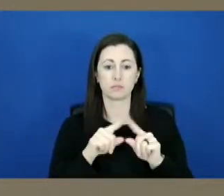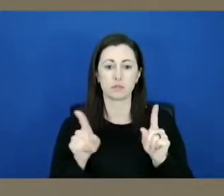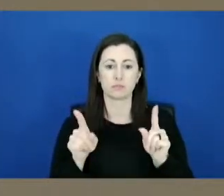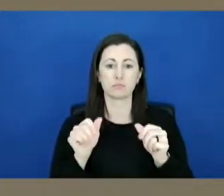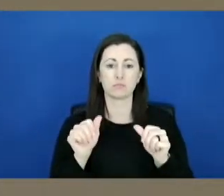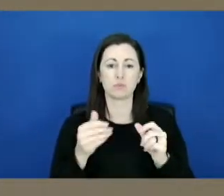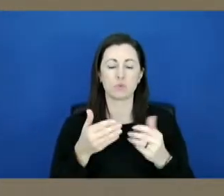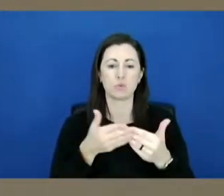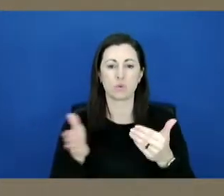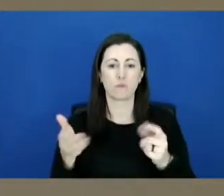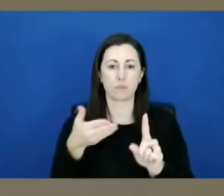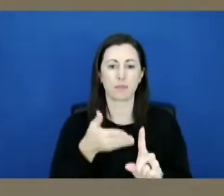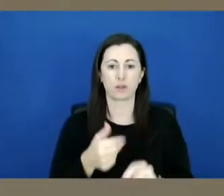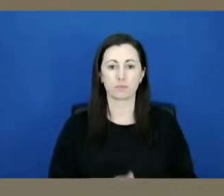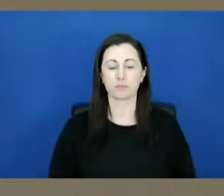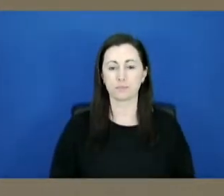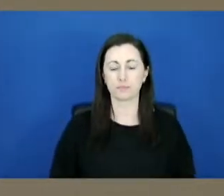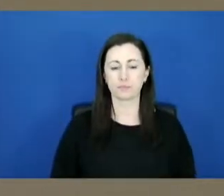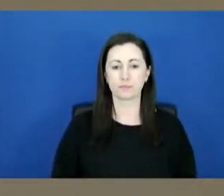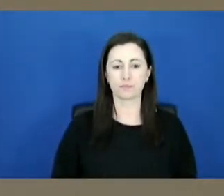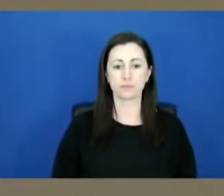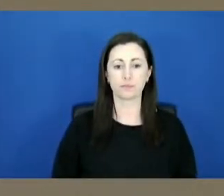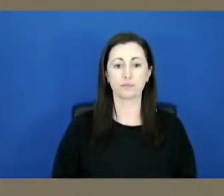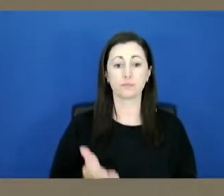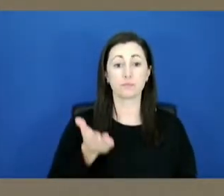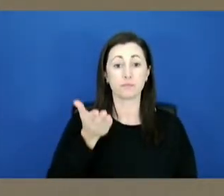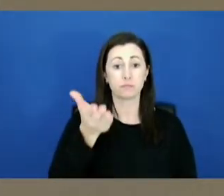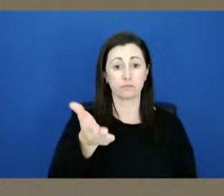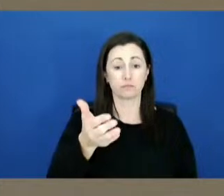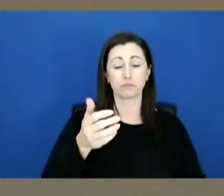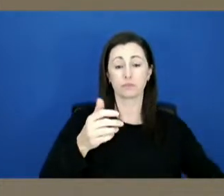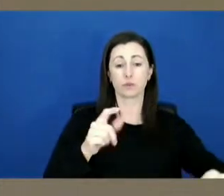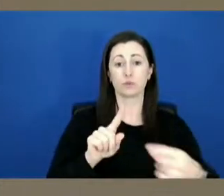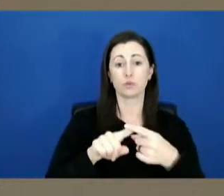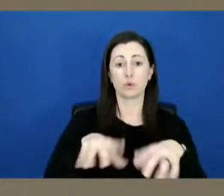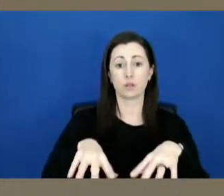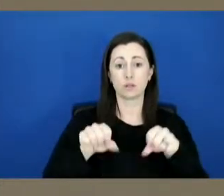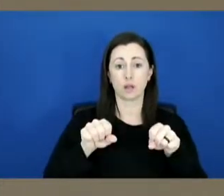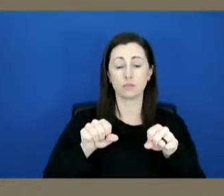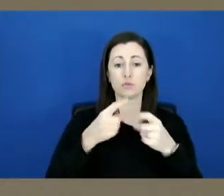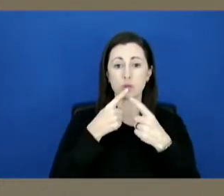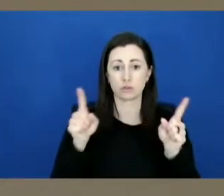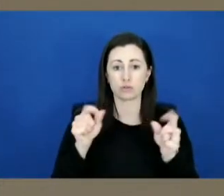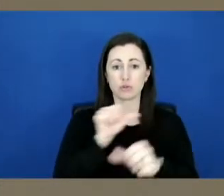CAN PERTAIN TO ALL THE PROPERTIES, BUT AT LEAST WE'LL BE ABLE TO GO THROUGH FROM